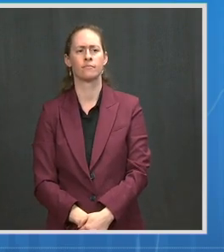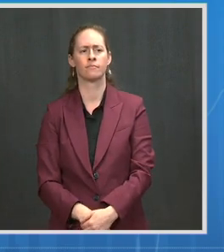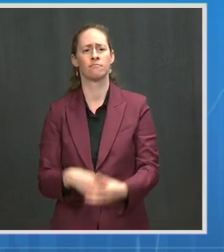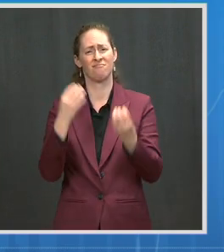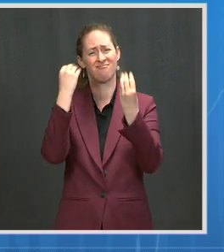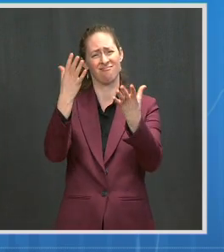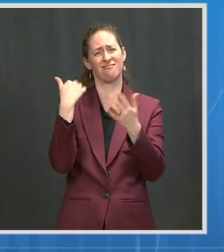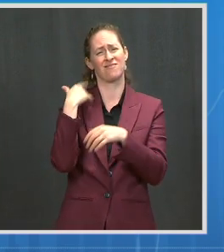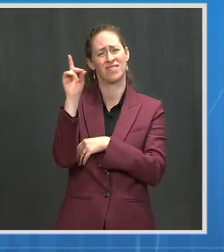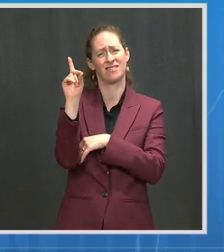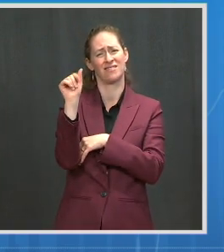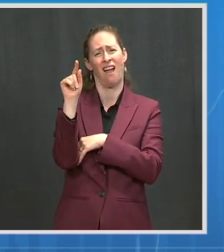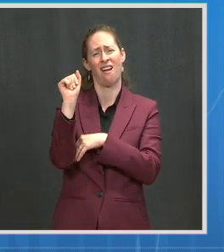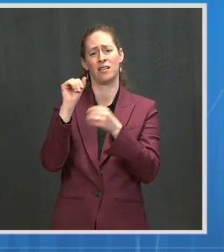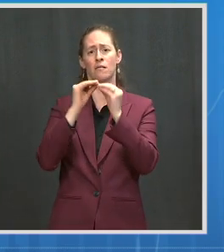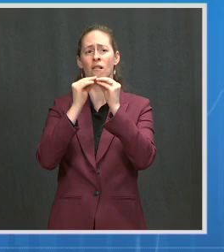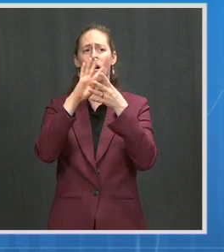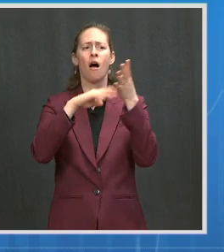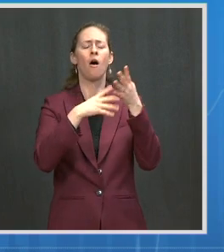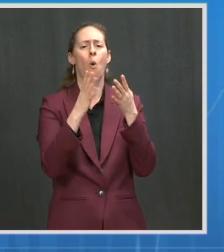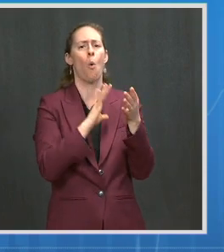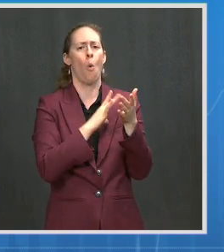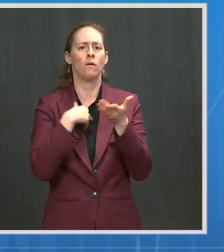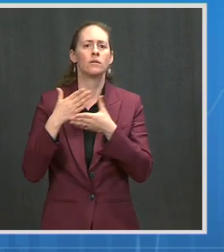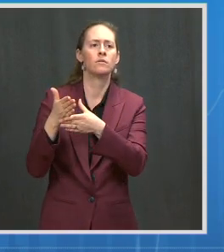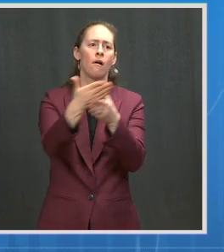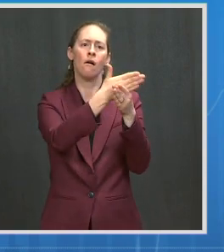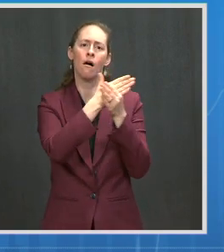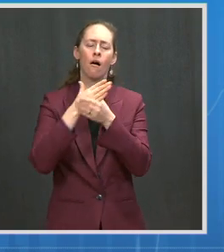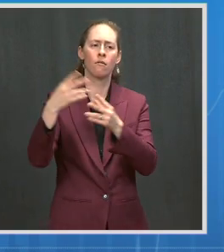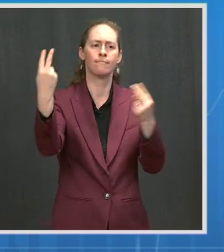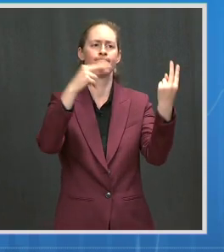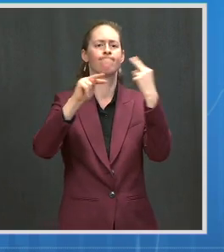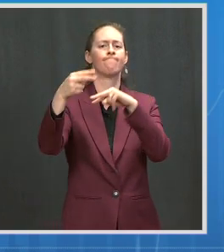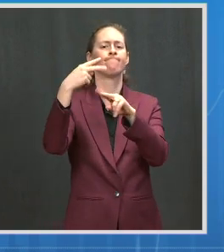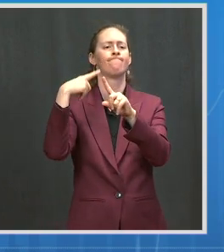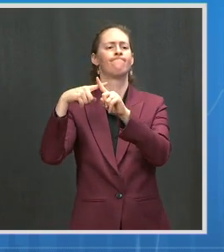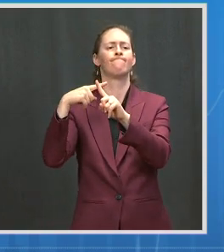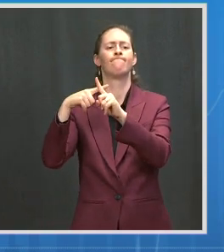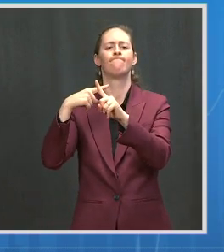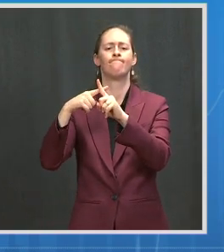So, for example, across all of FEMA's federally-run sites -- you know, and all of these have been located